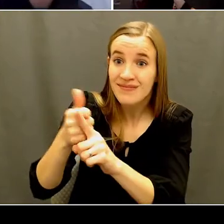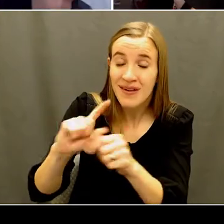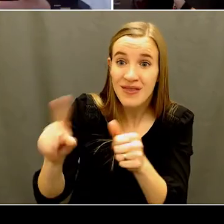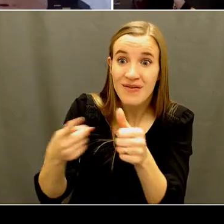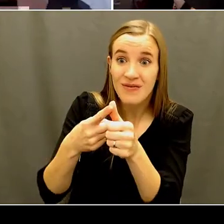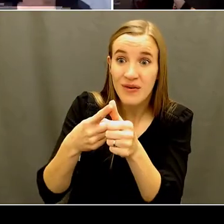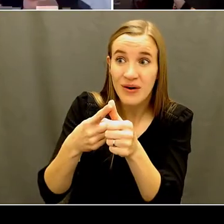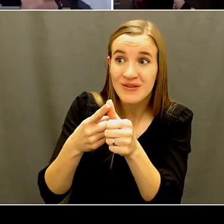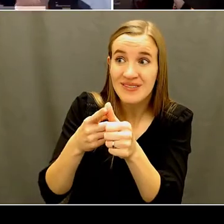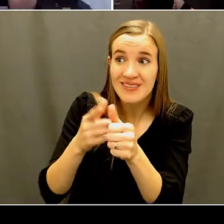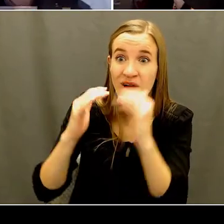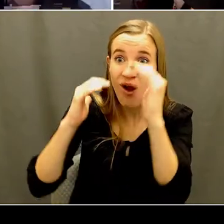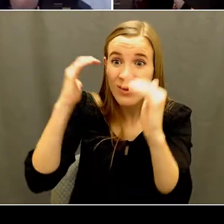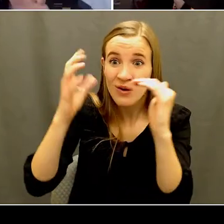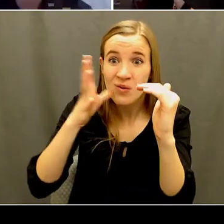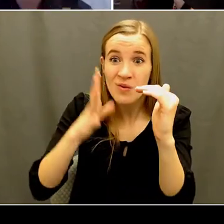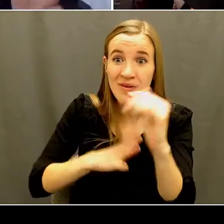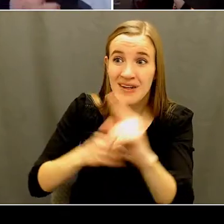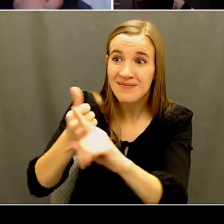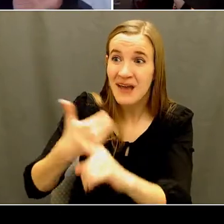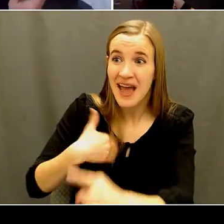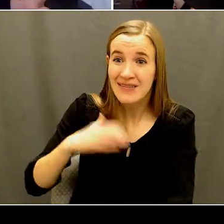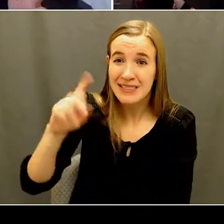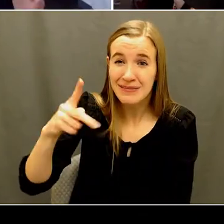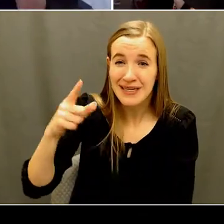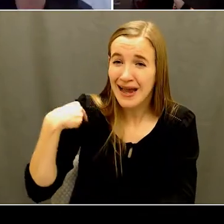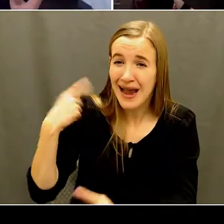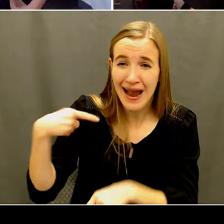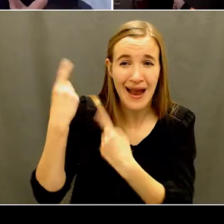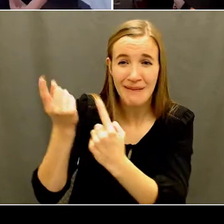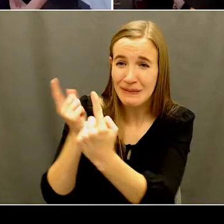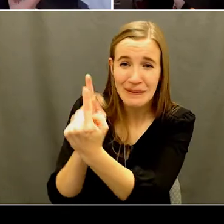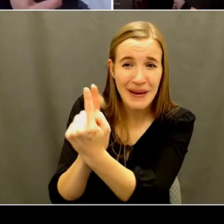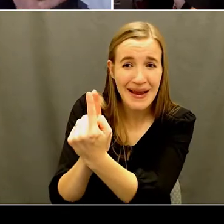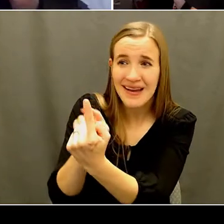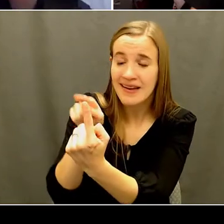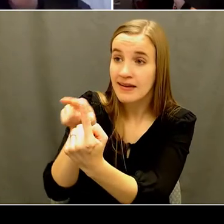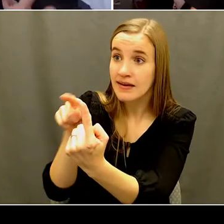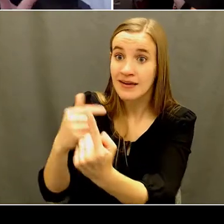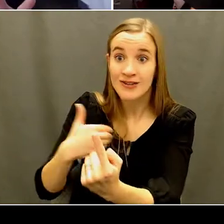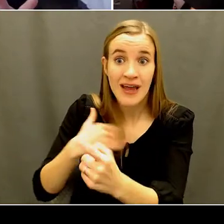children, she owned a house. This was the first person like me, who I ever saw